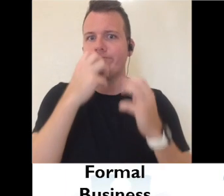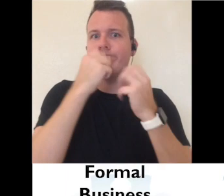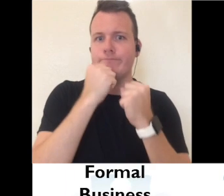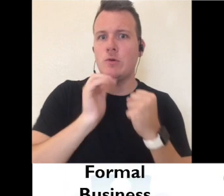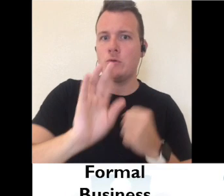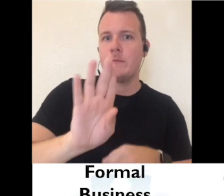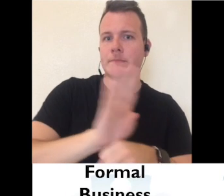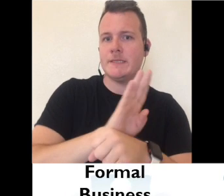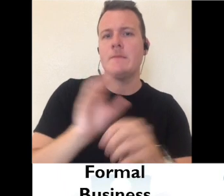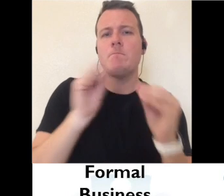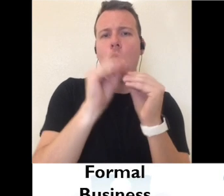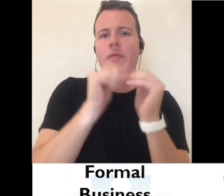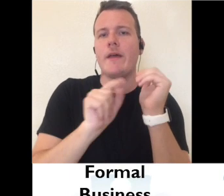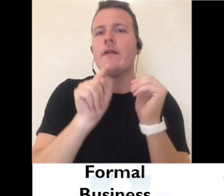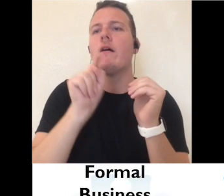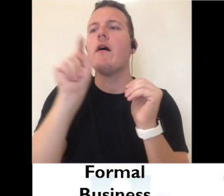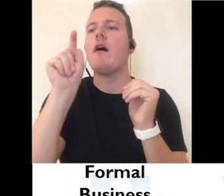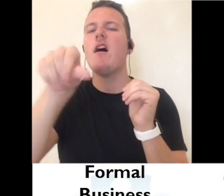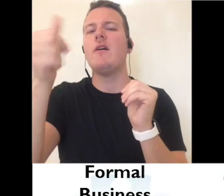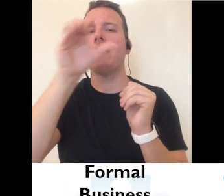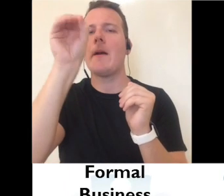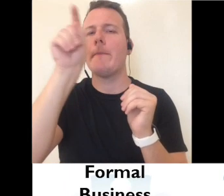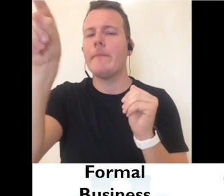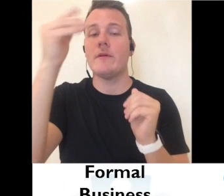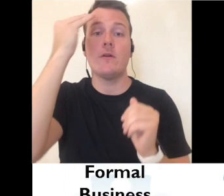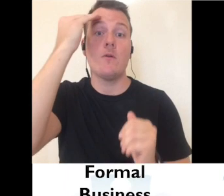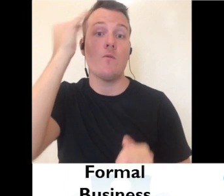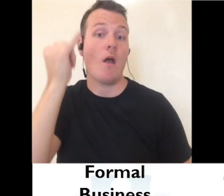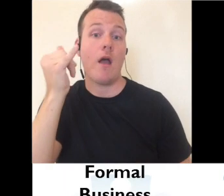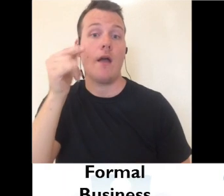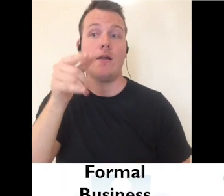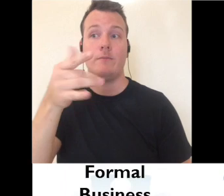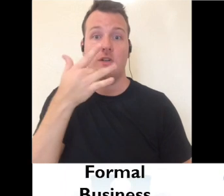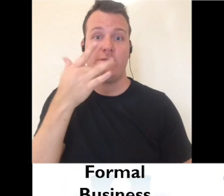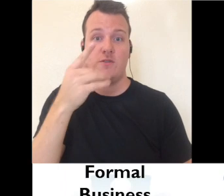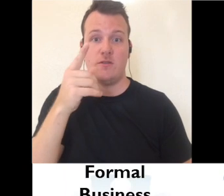street? Why are they gonna go to you? And then the reader should be able to